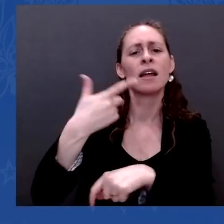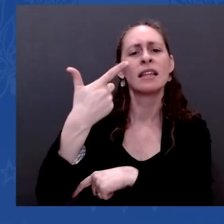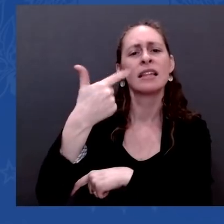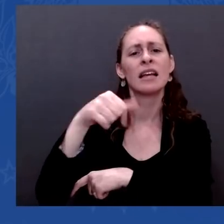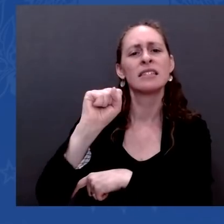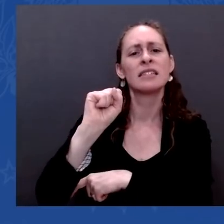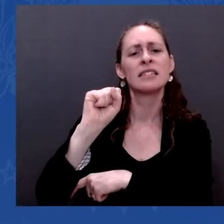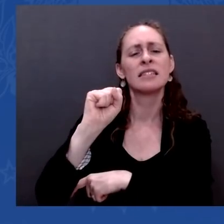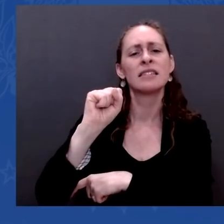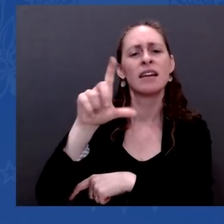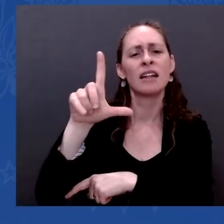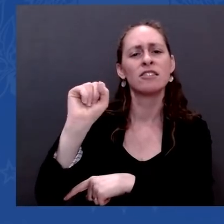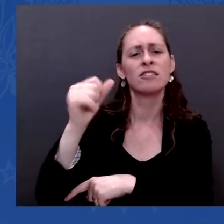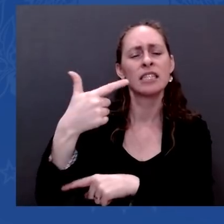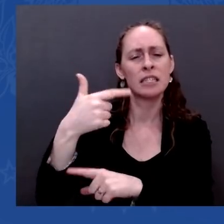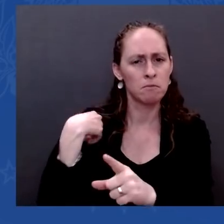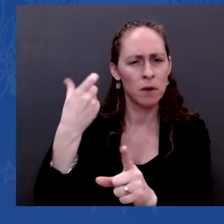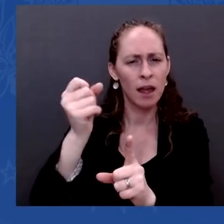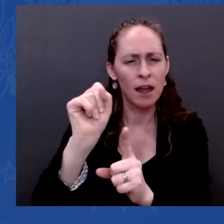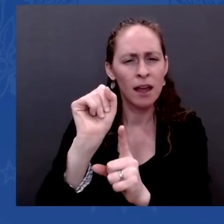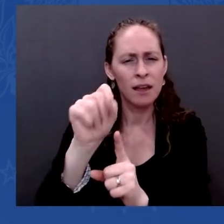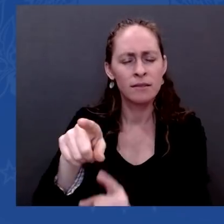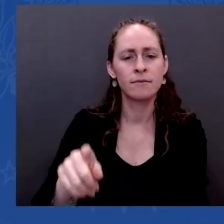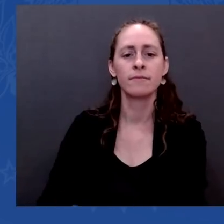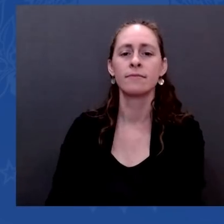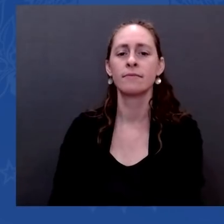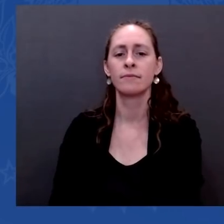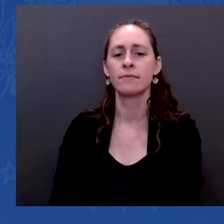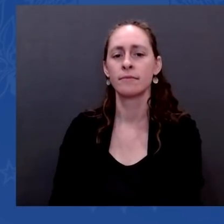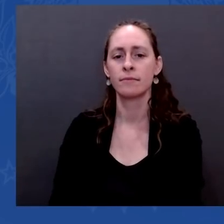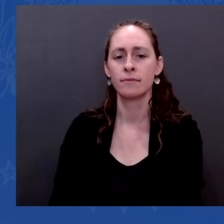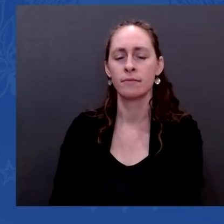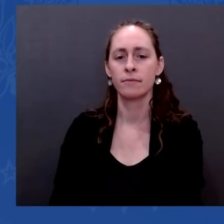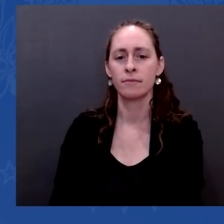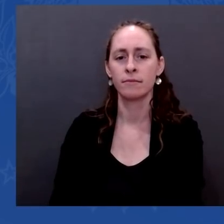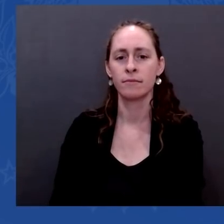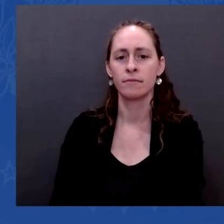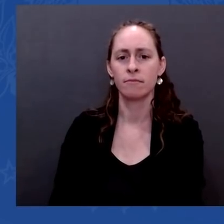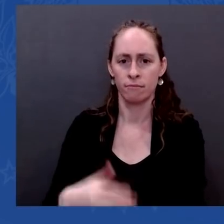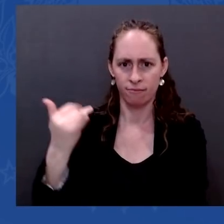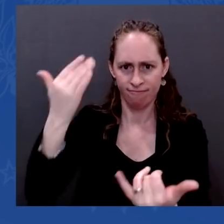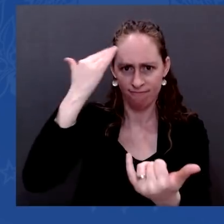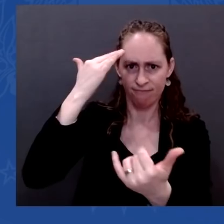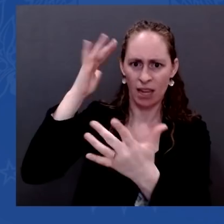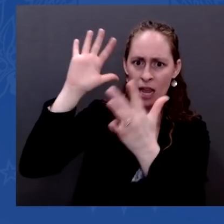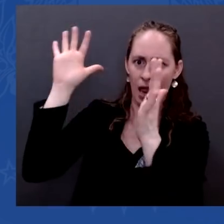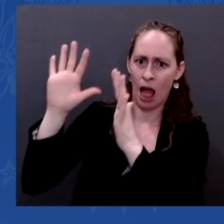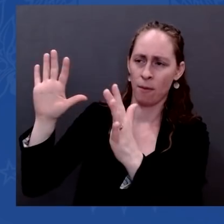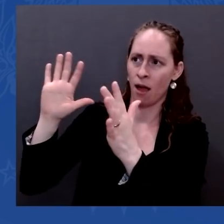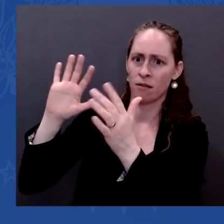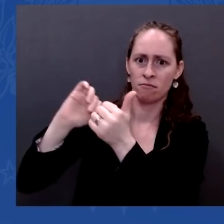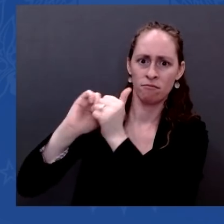you intend to found. Is it really an alternative to Russian pipeline gas? President Biden: Let me respond.